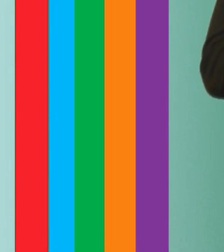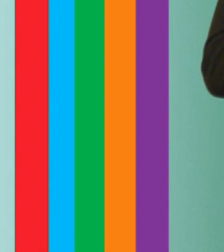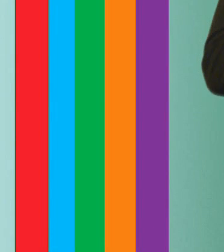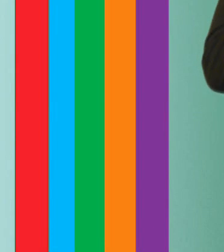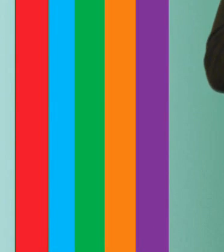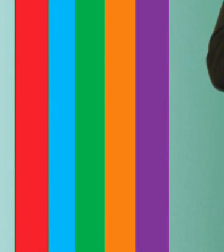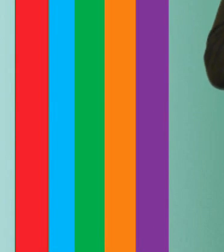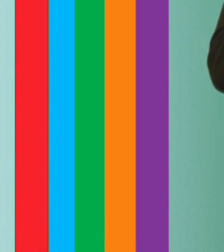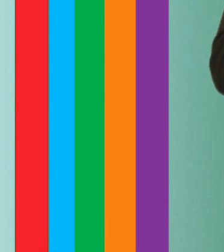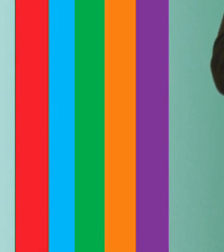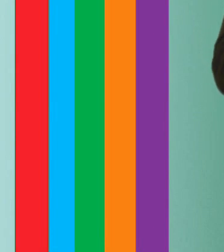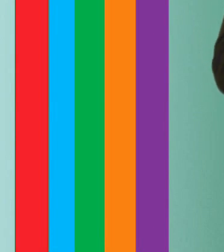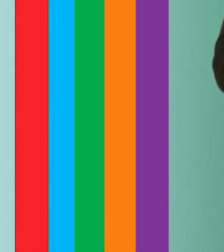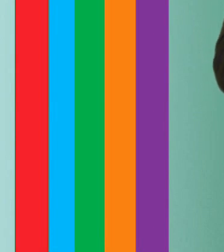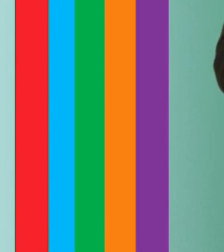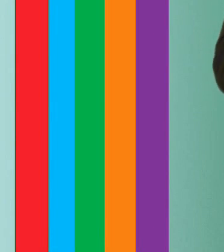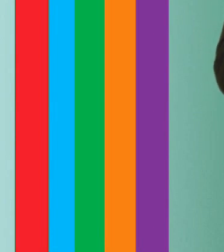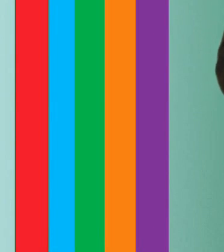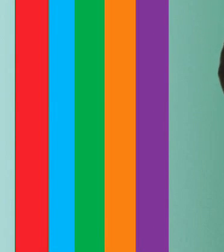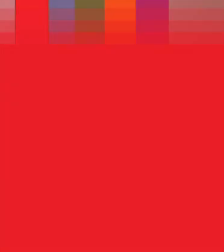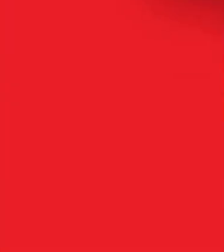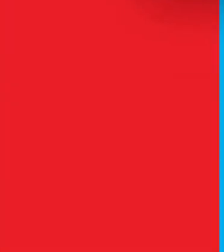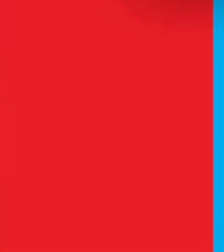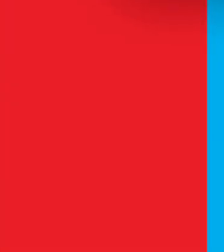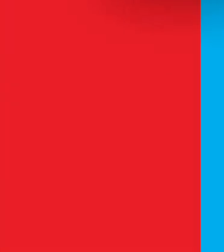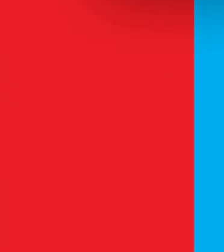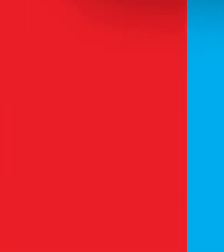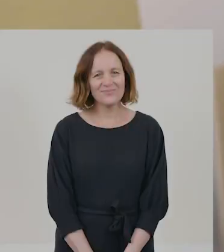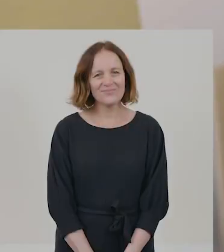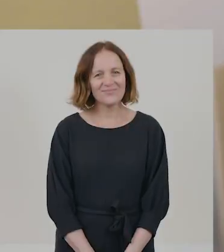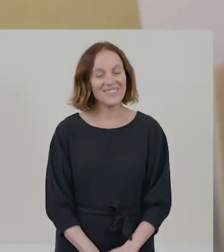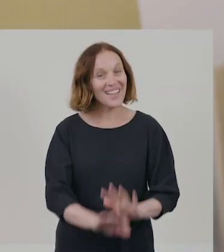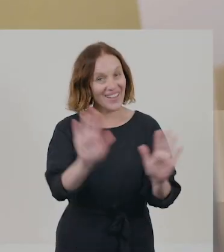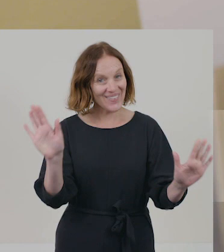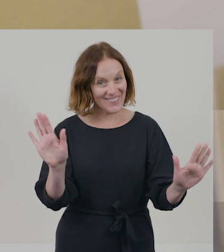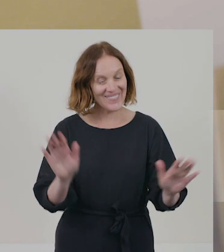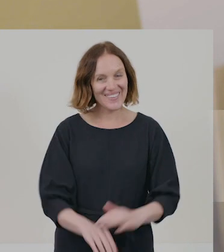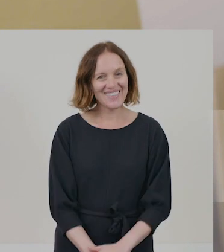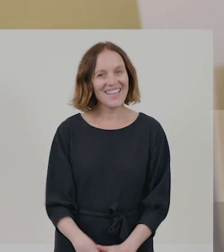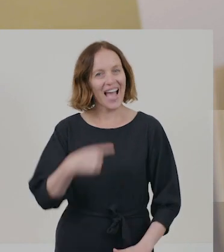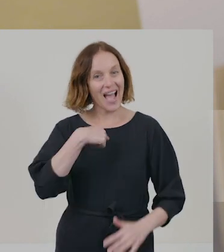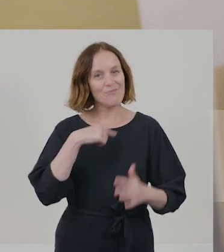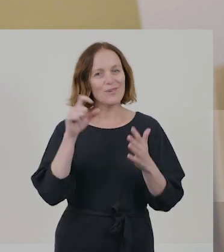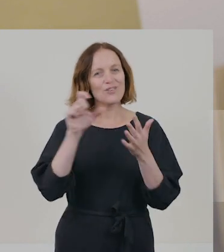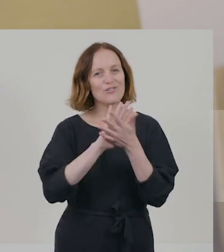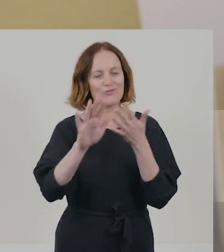so let's explore some ways to go about it. Hi everyone. I'm Chris.